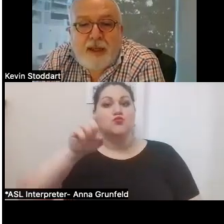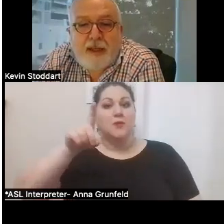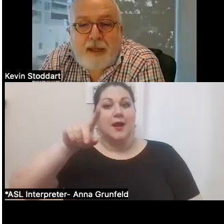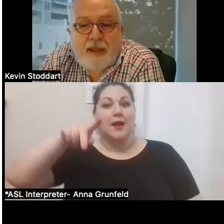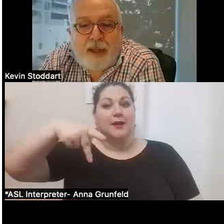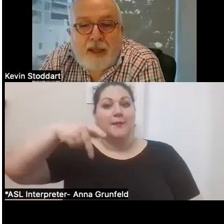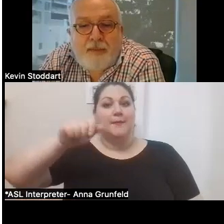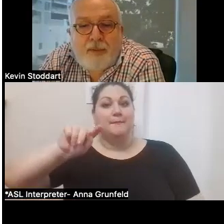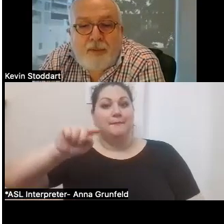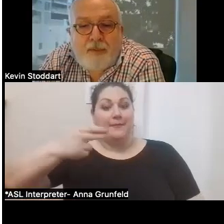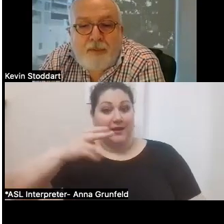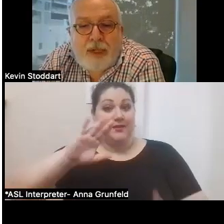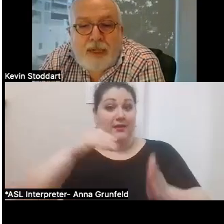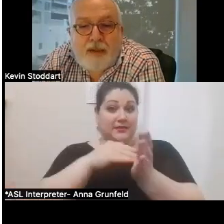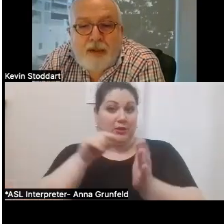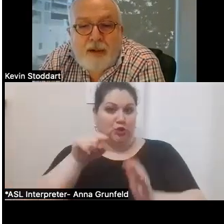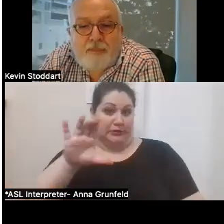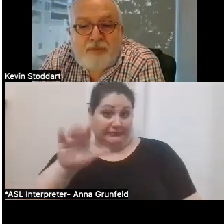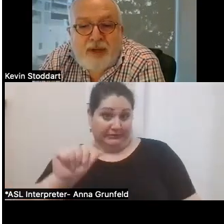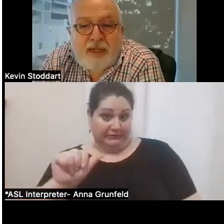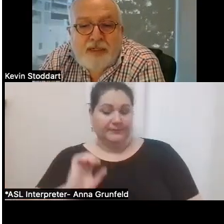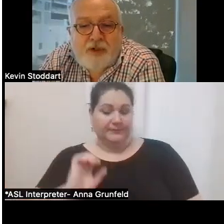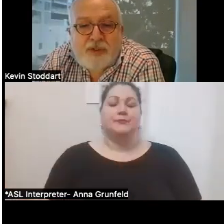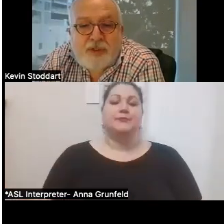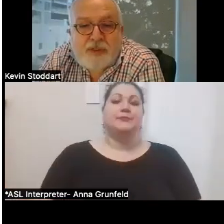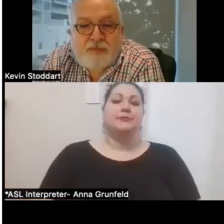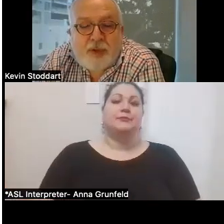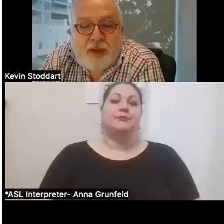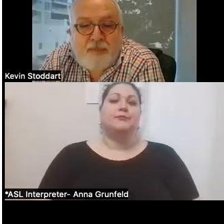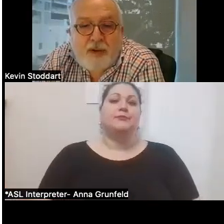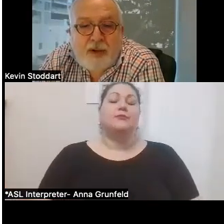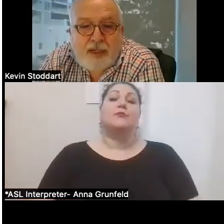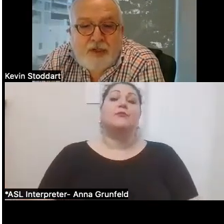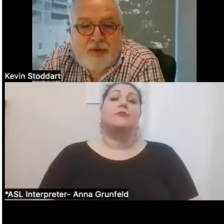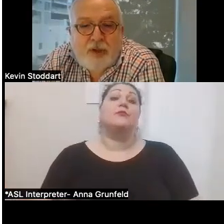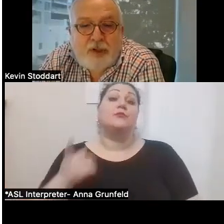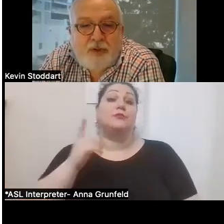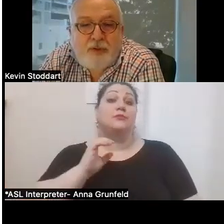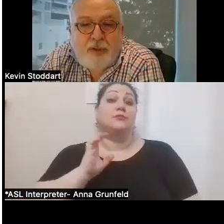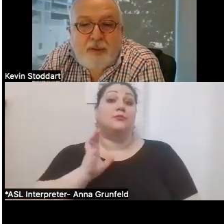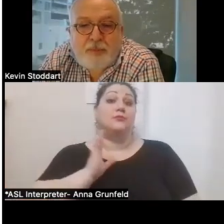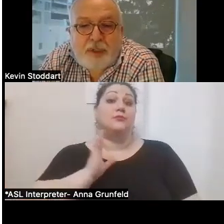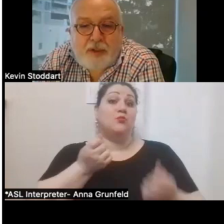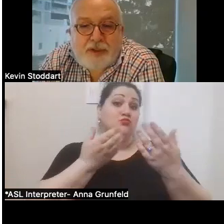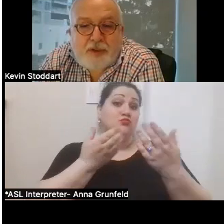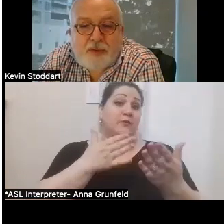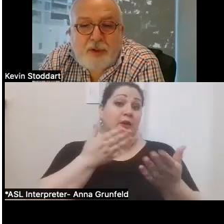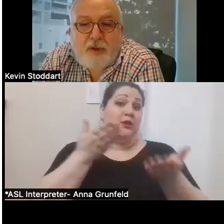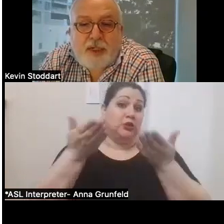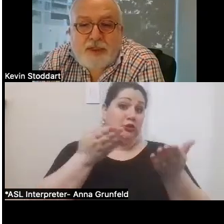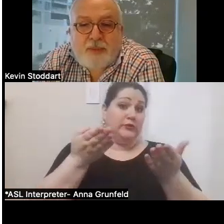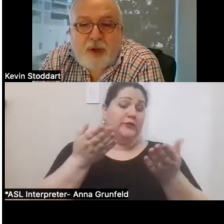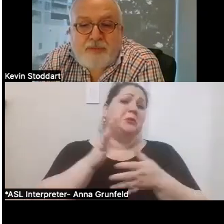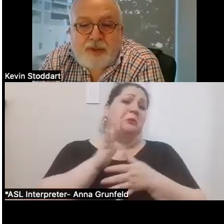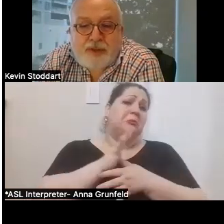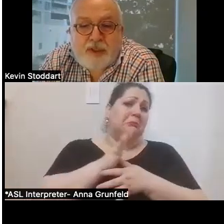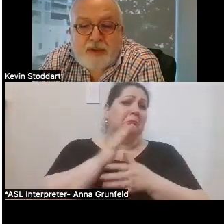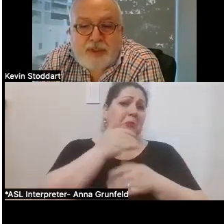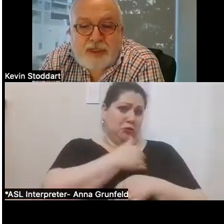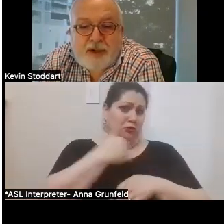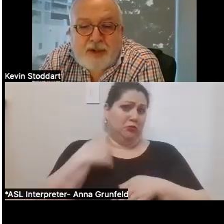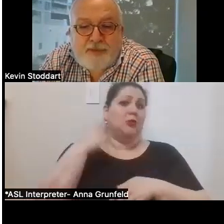We are providing services primarily in Toronto, but also across the province of Ontario.